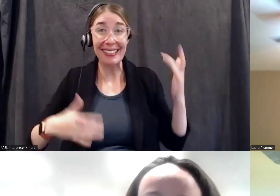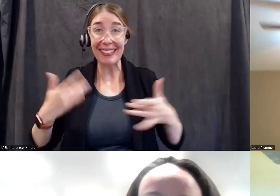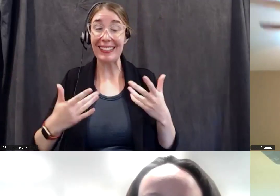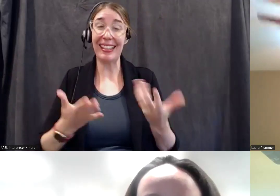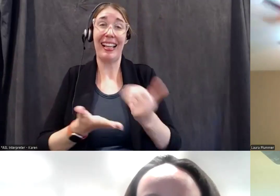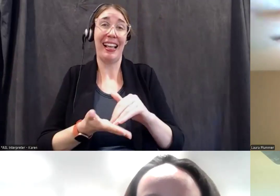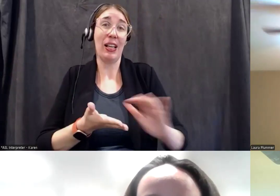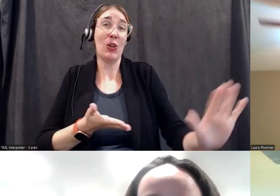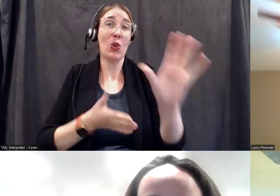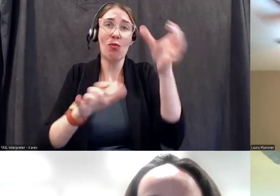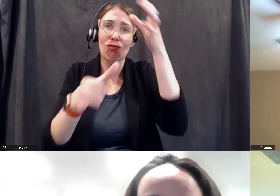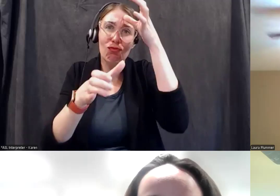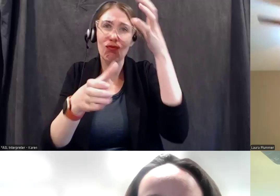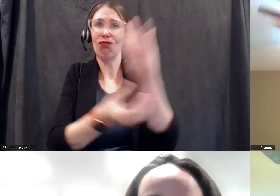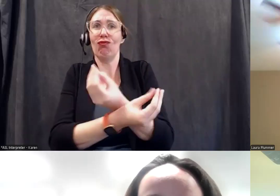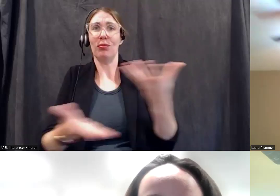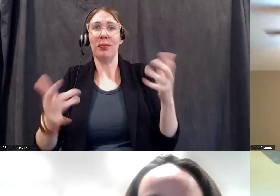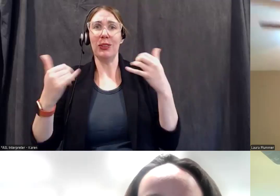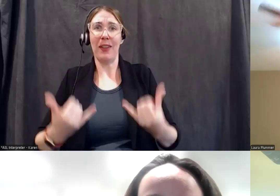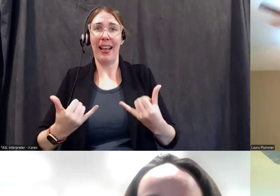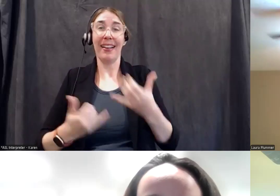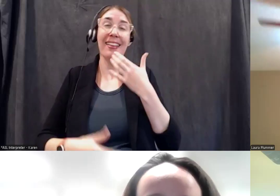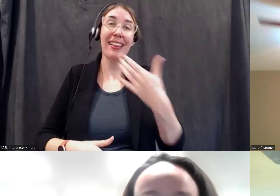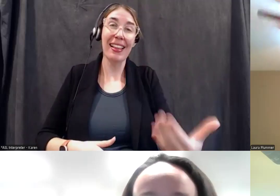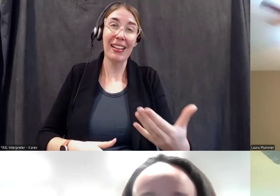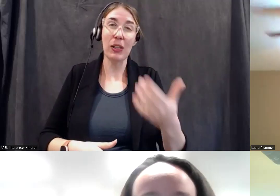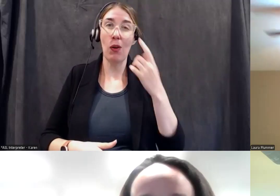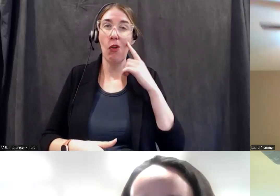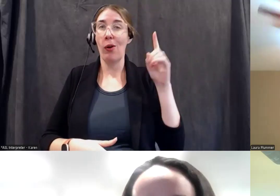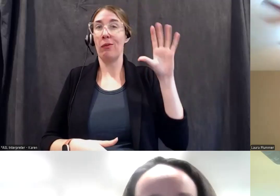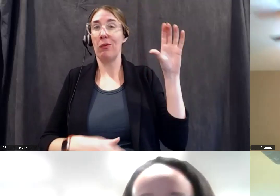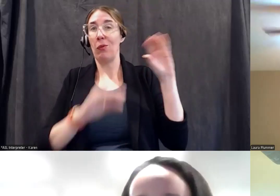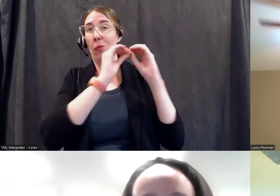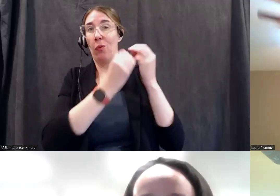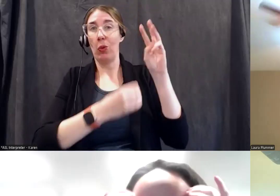with this webinar today for WisTech. >> Melinda: Thank you for having us.